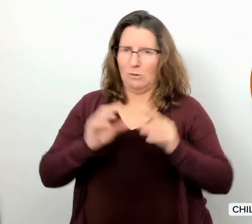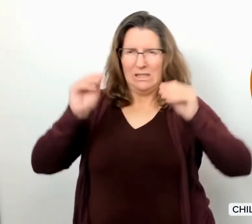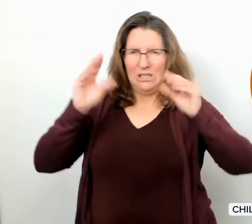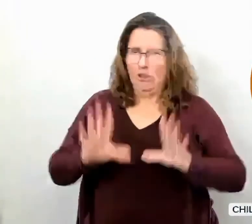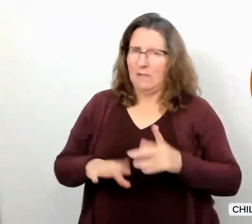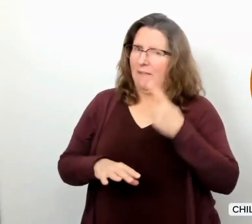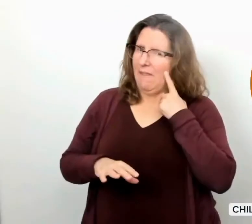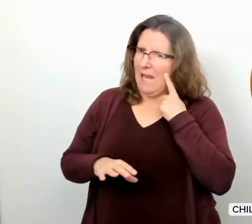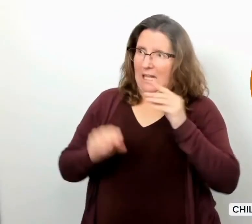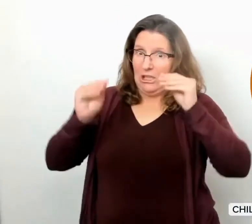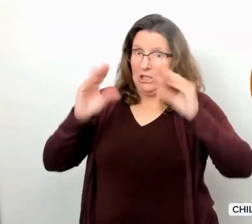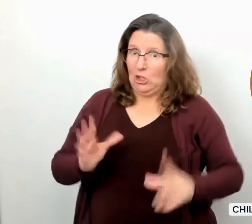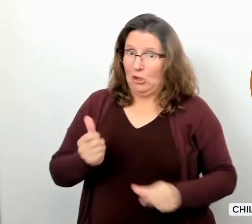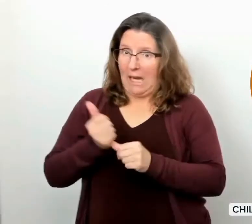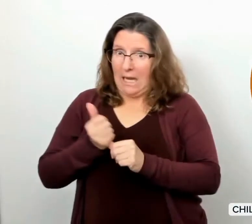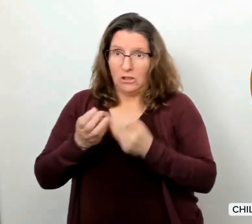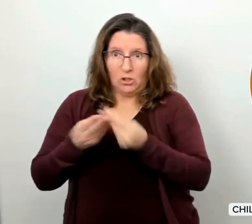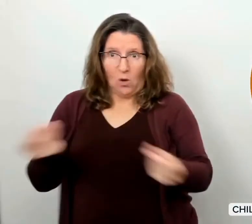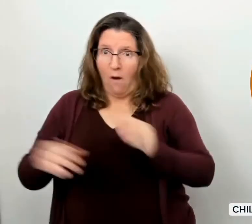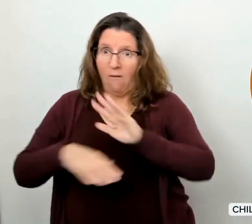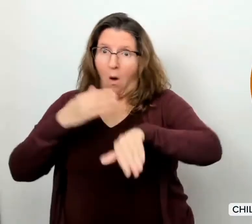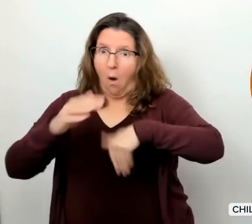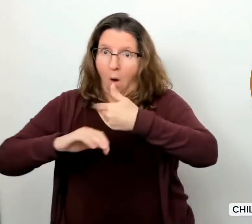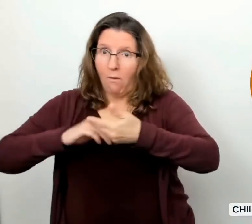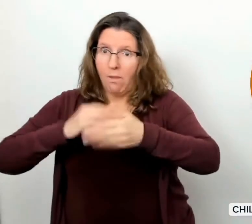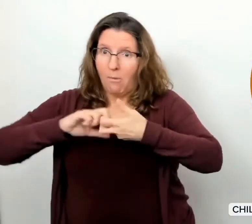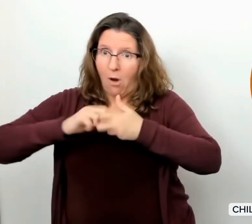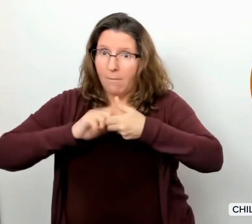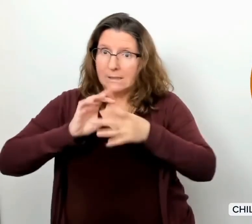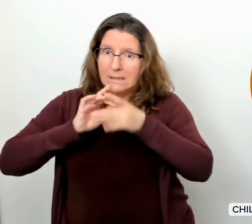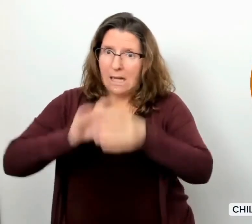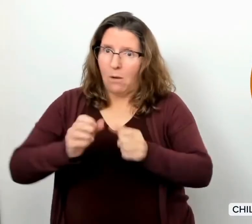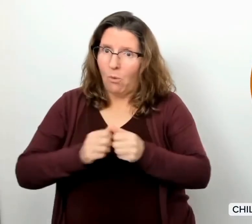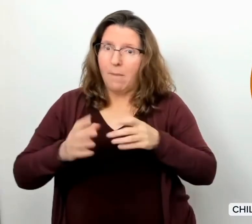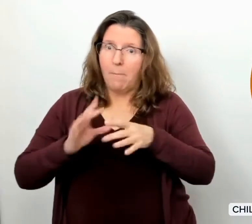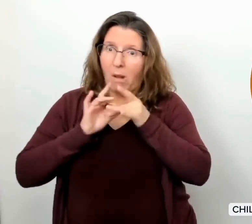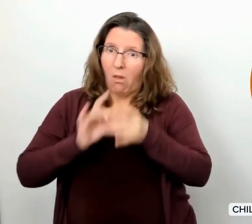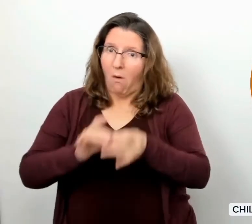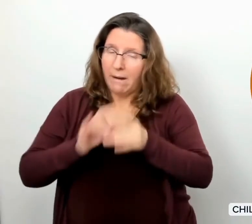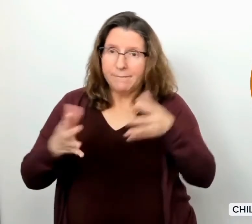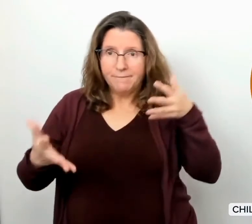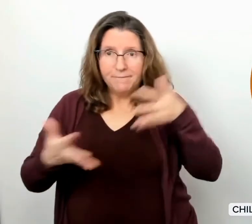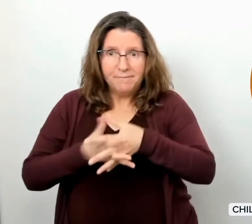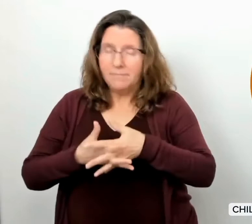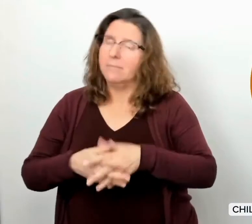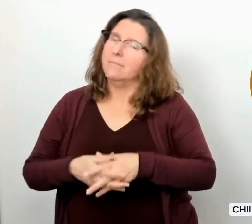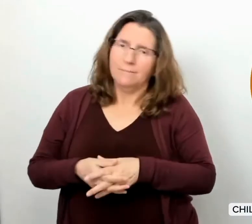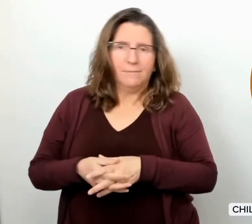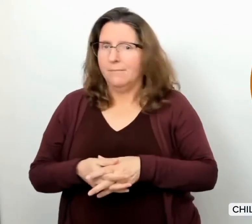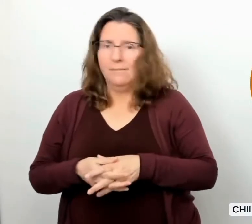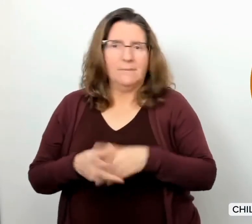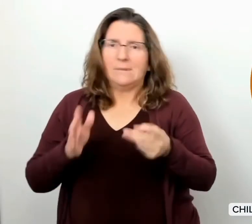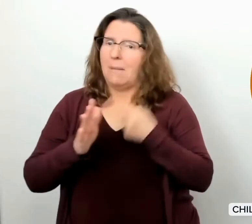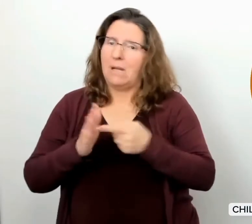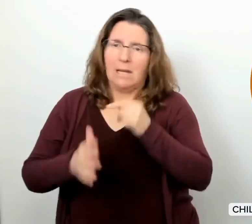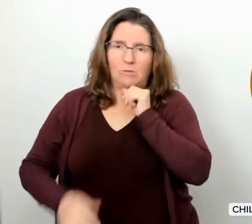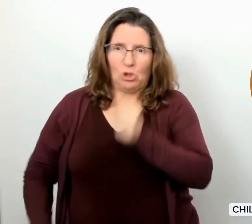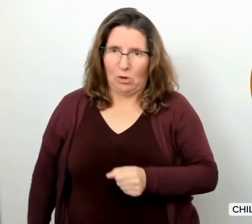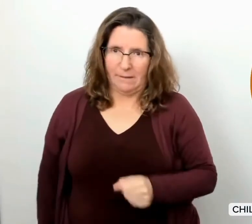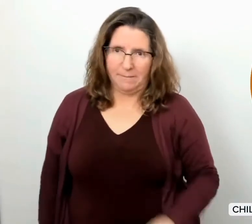The EA can be a useful resource, but consider how a sense of belonging can be achieved among the students.